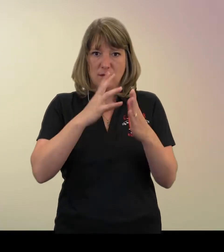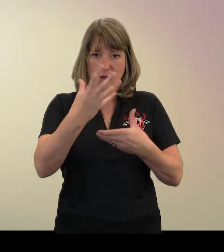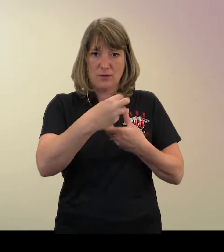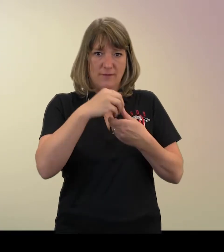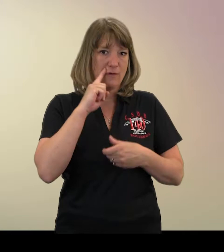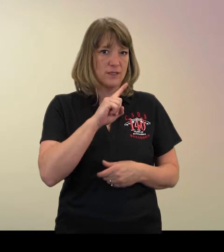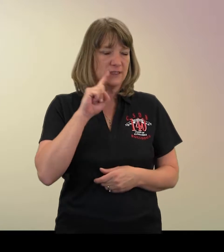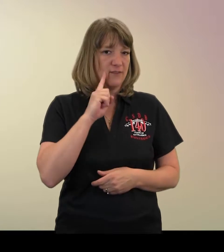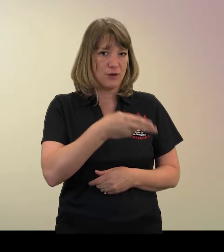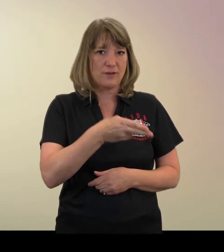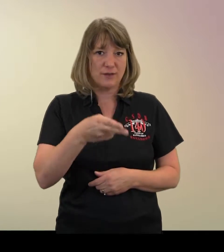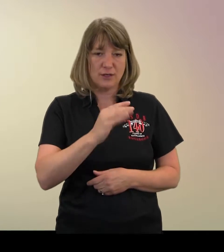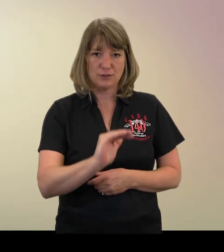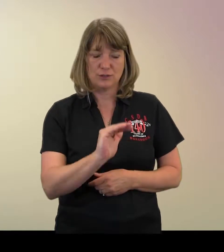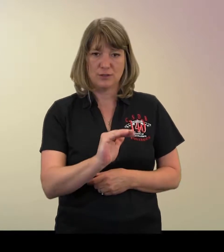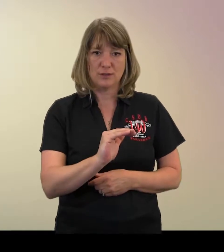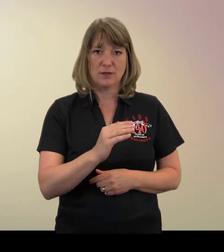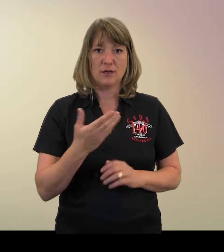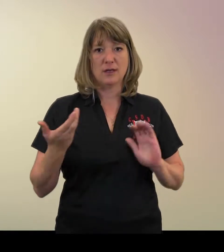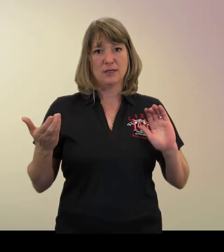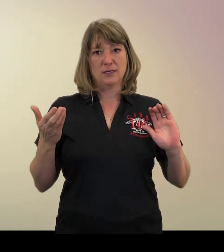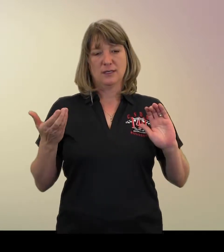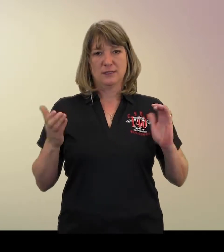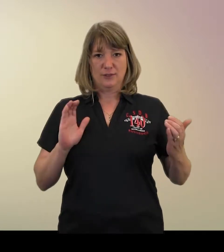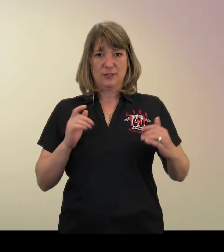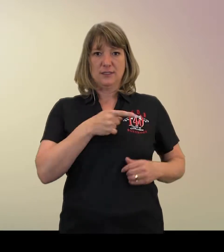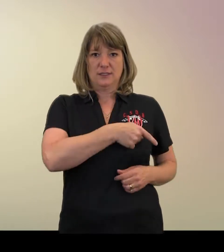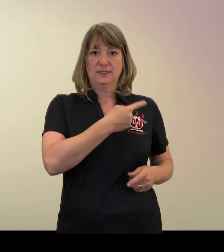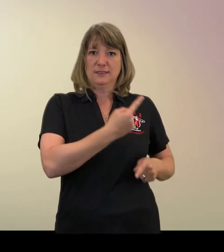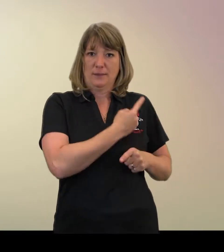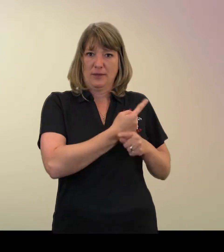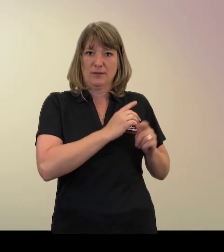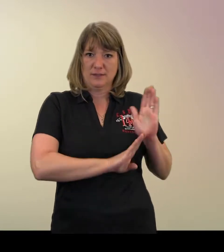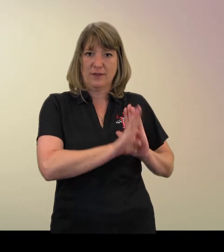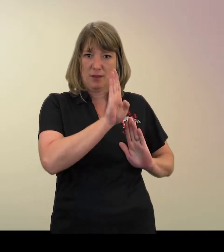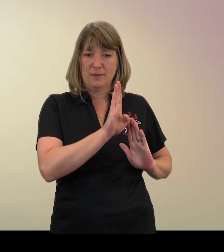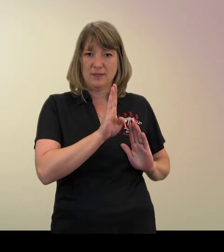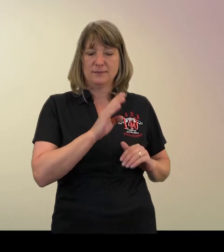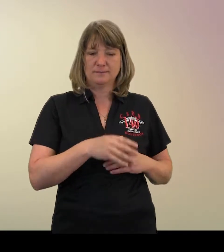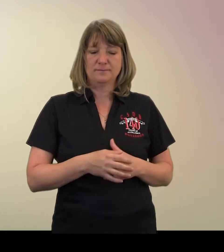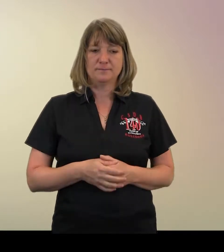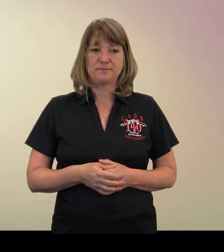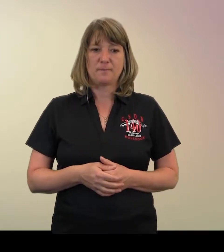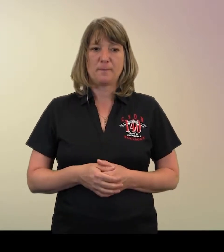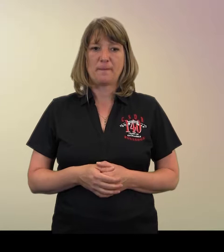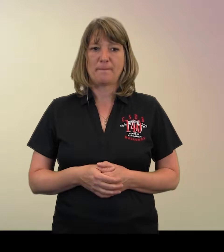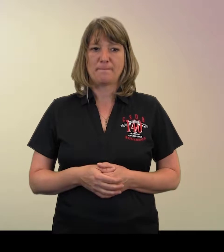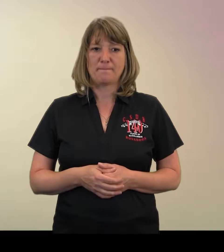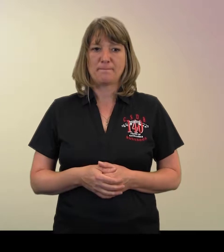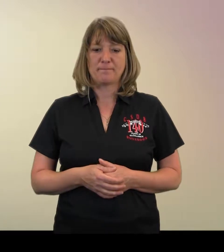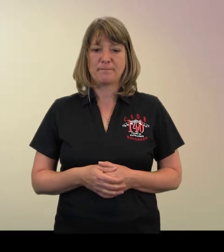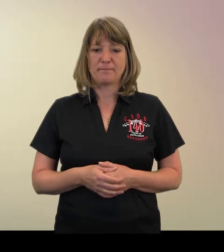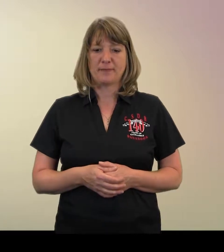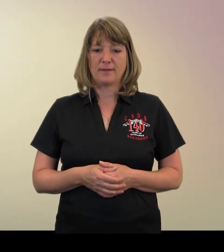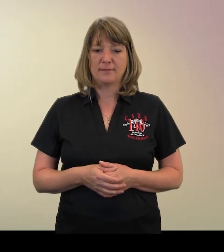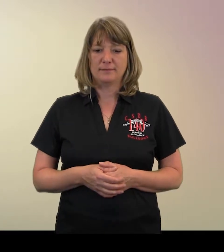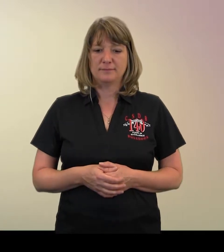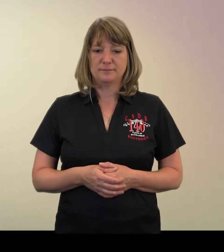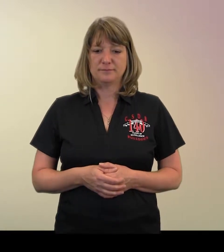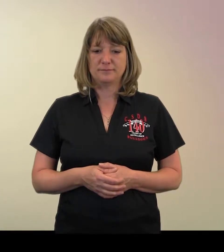for children, who are deaf and hard of hearing, versus typical development.